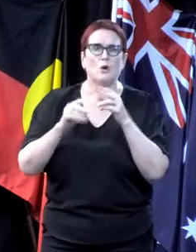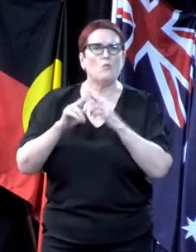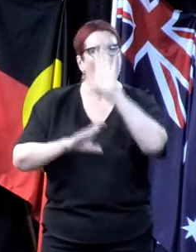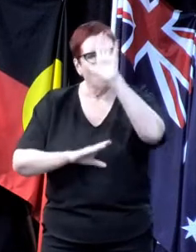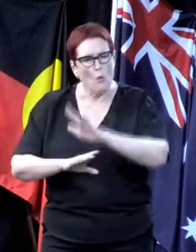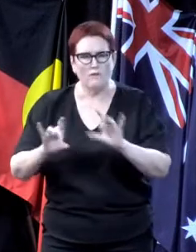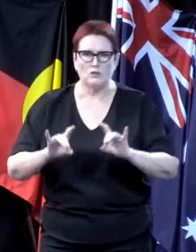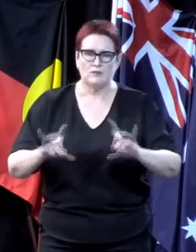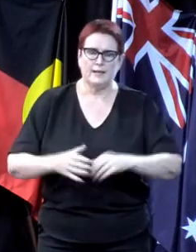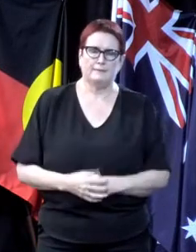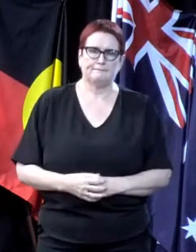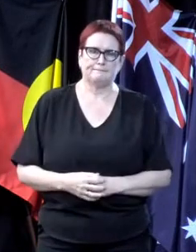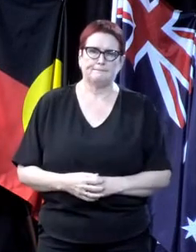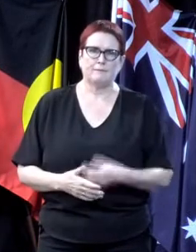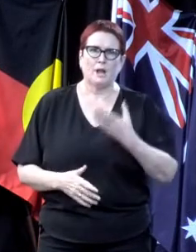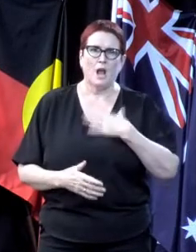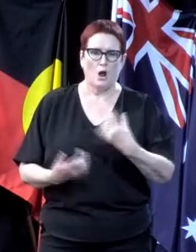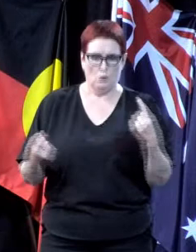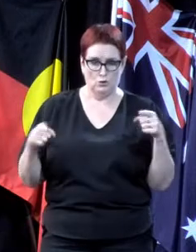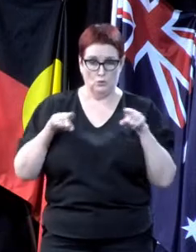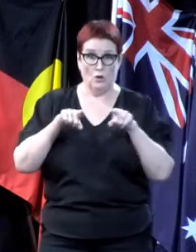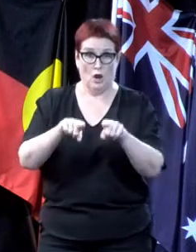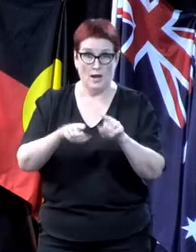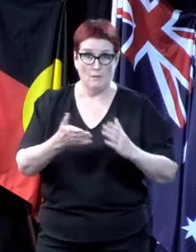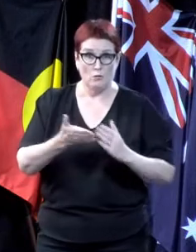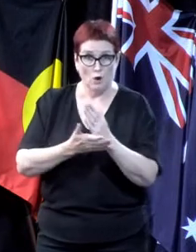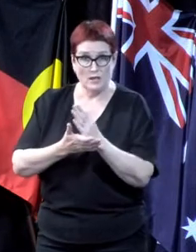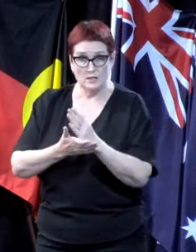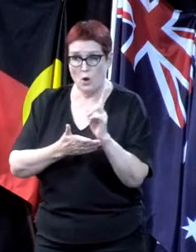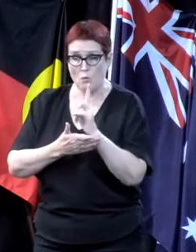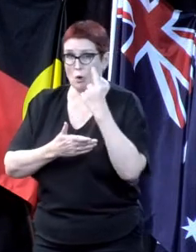alignment of those rights in what we see, say and do with strong monitoring and accountability